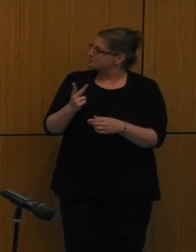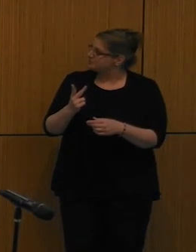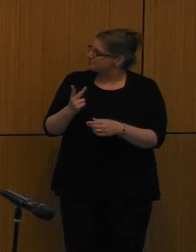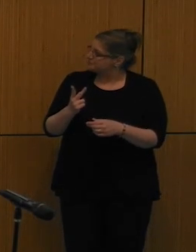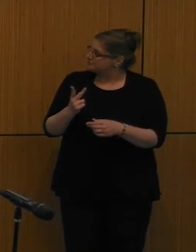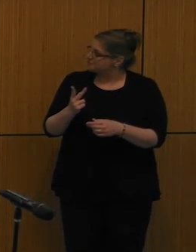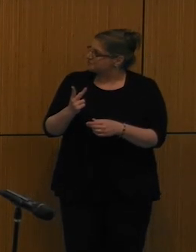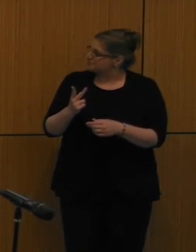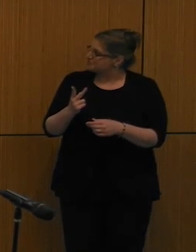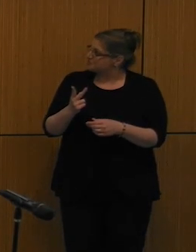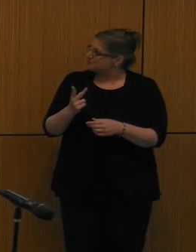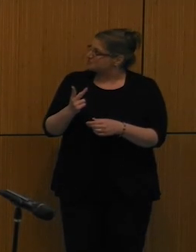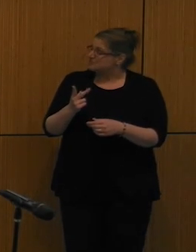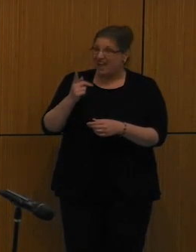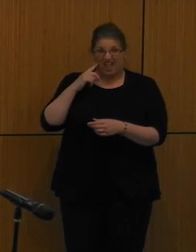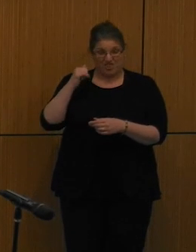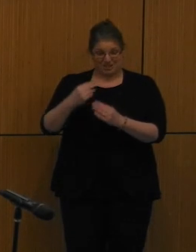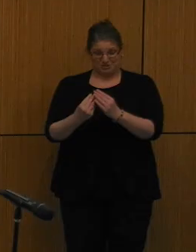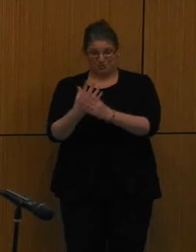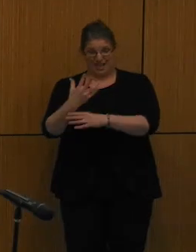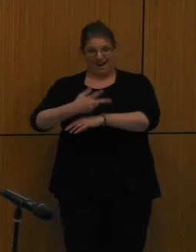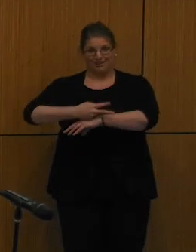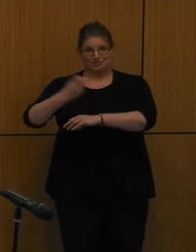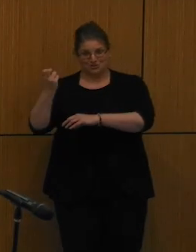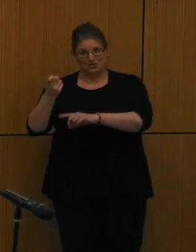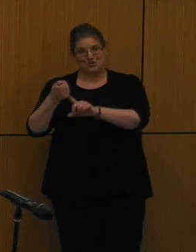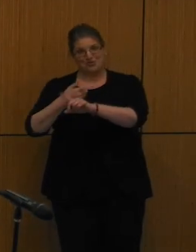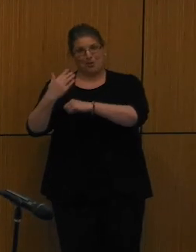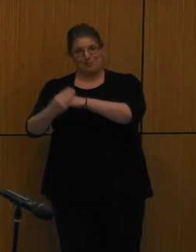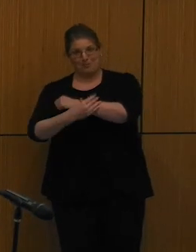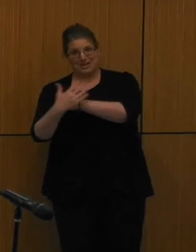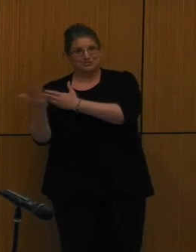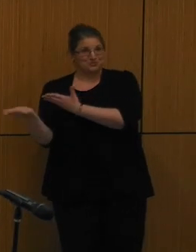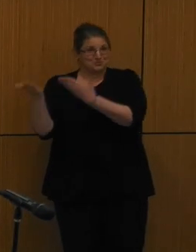and this through it, as I took it from the beach and brought it here to take pictures of it,